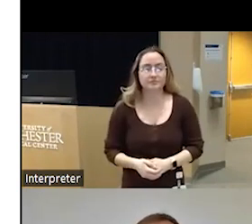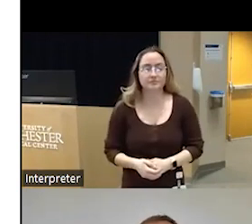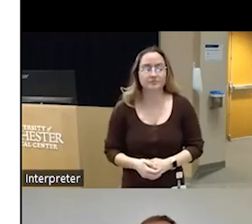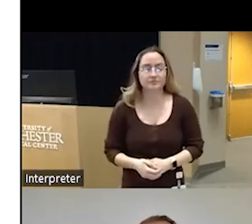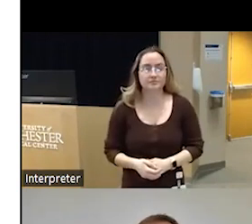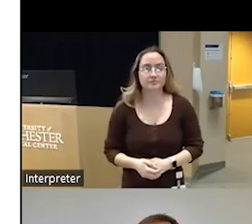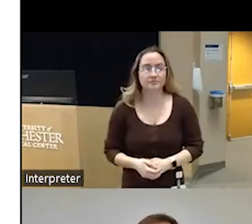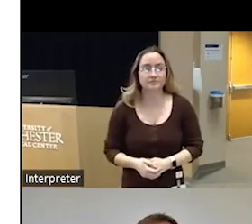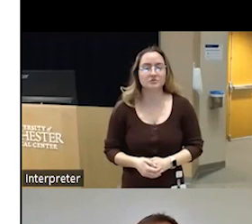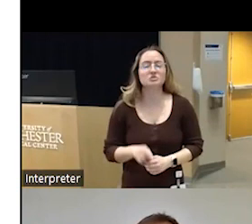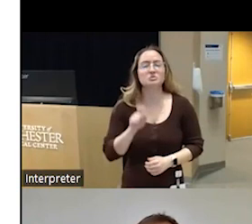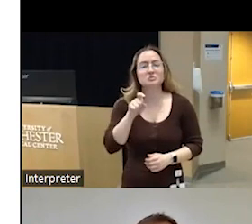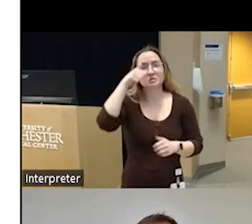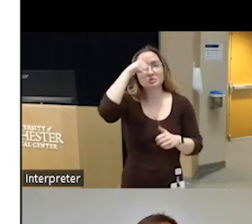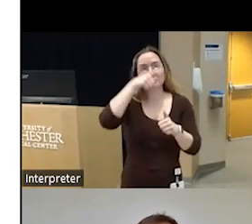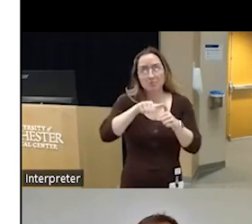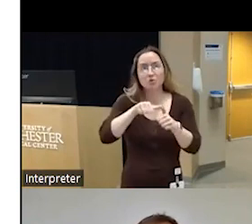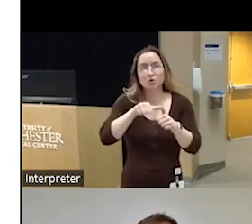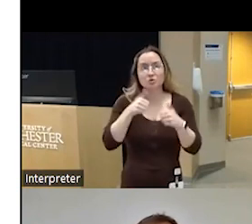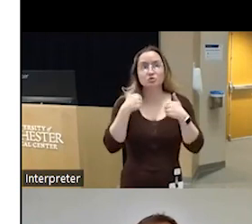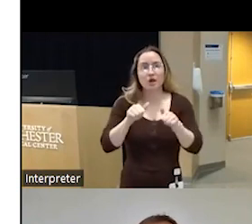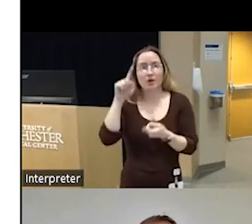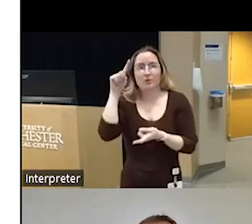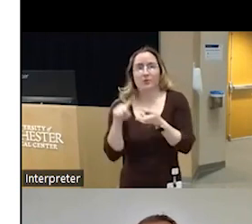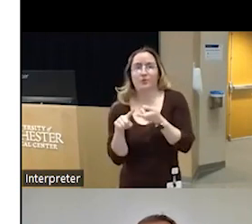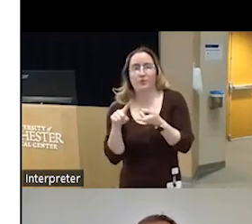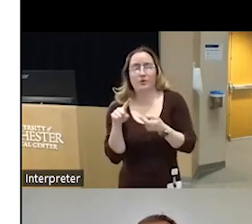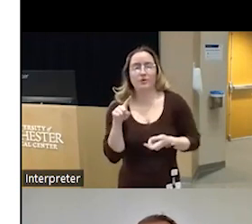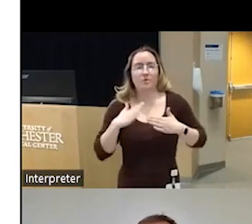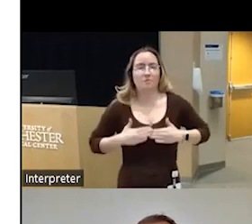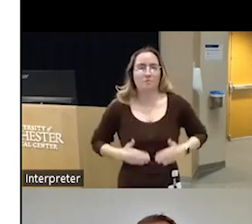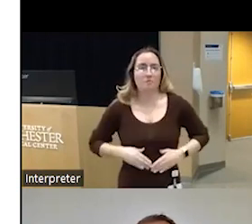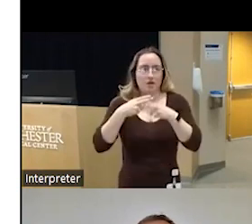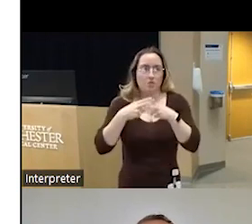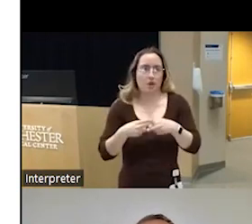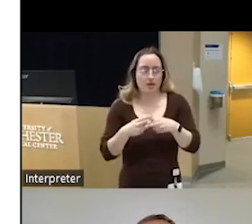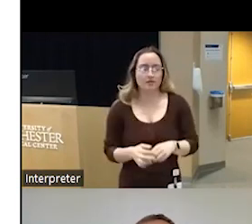for us try to reduce body weight, but specially for patients who are much